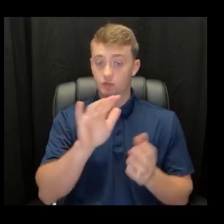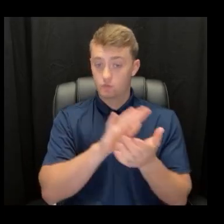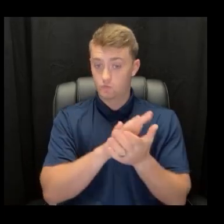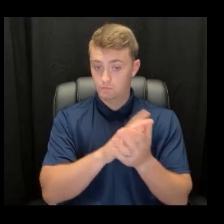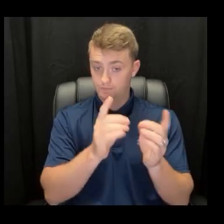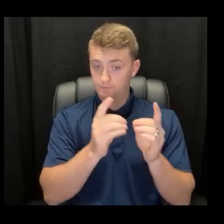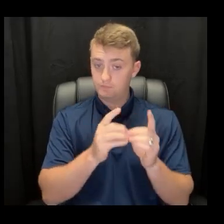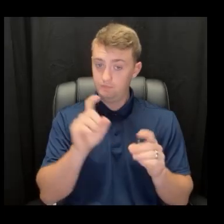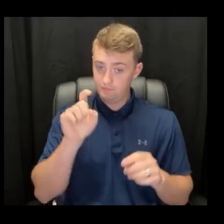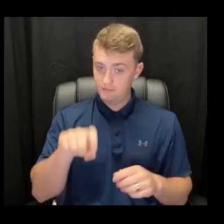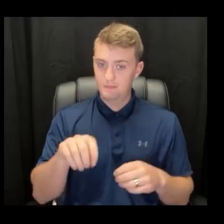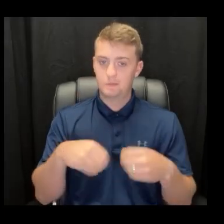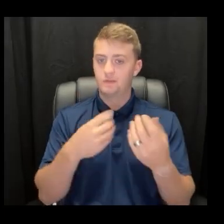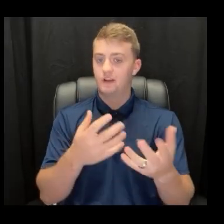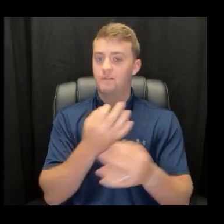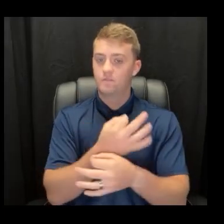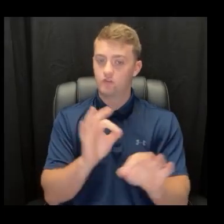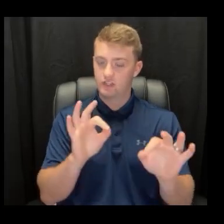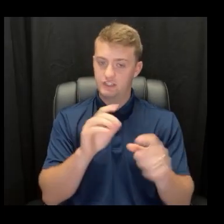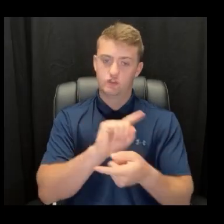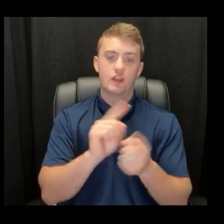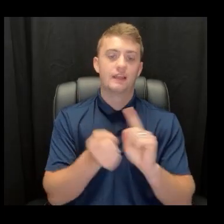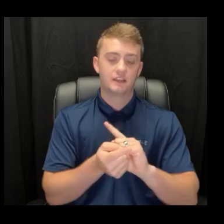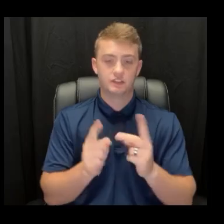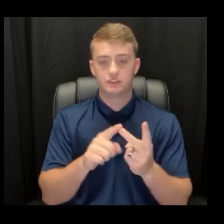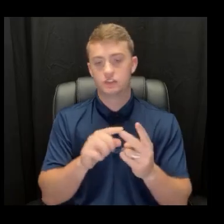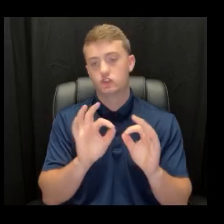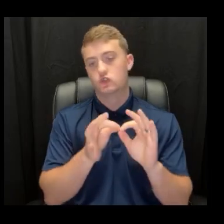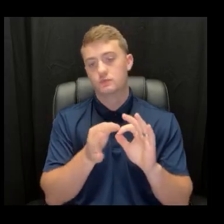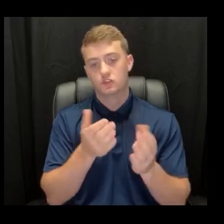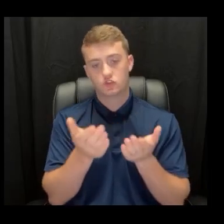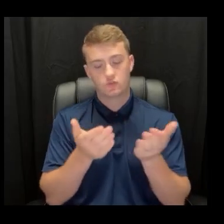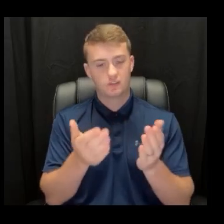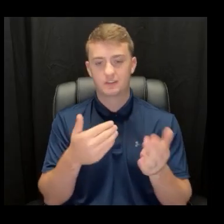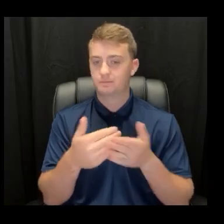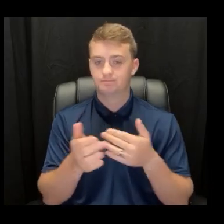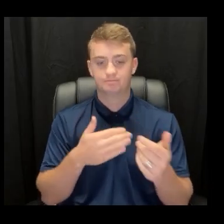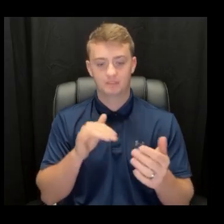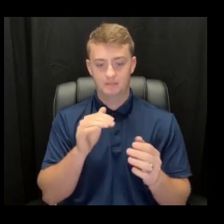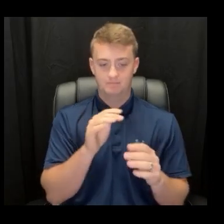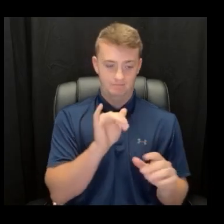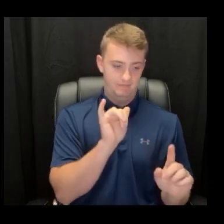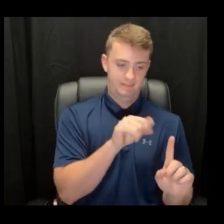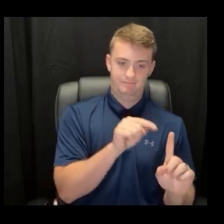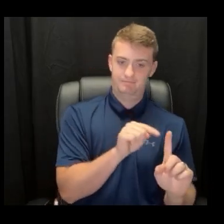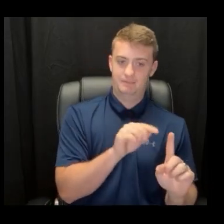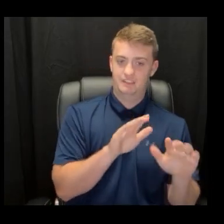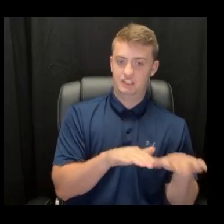provide free translation and interpreter services regardless of the child's English proficiency.